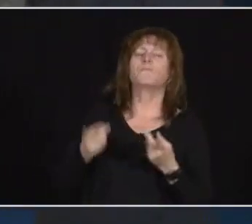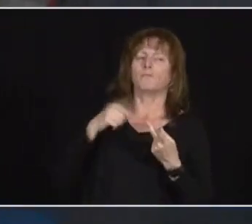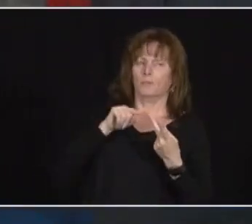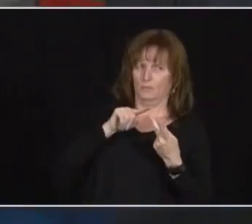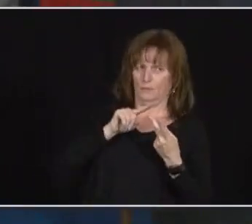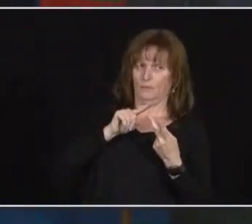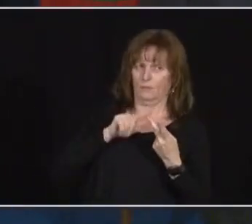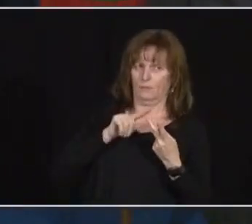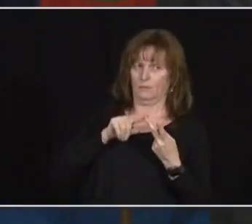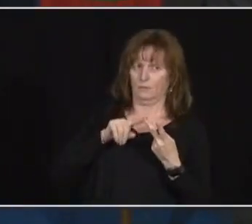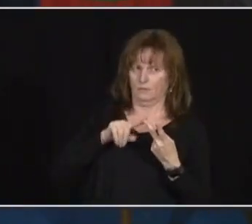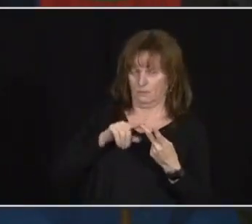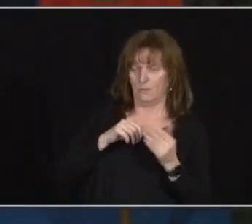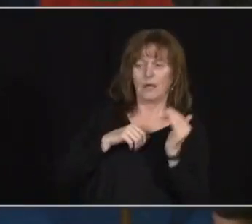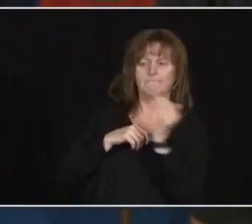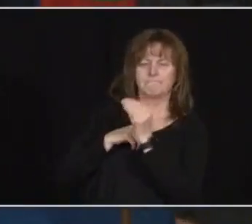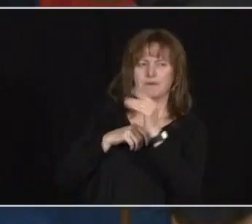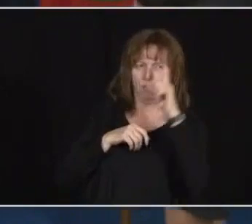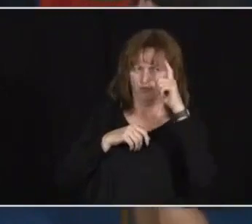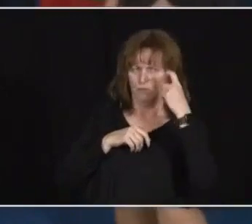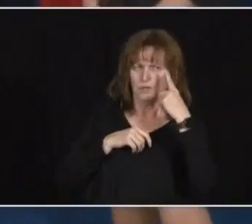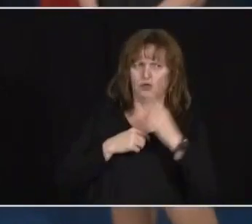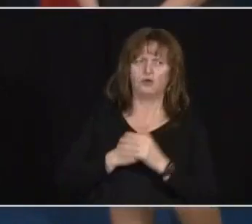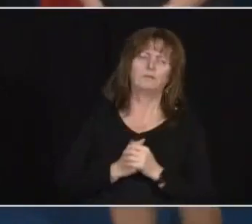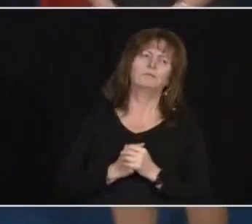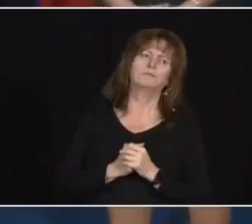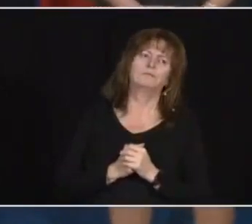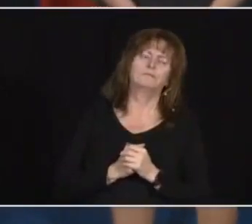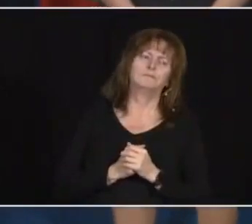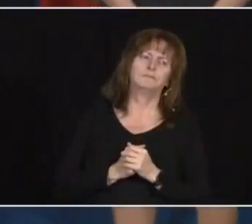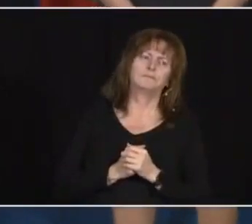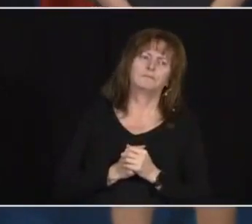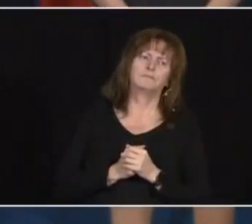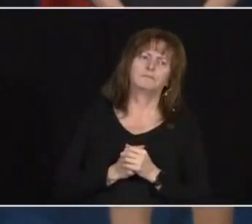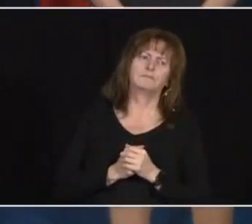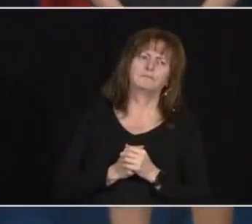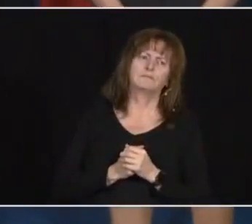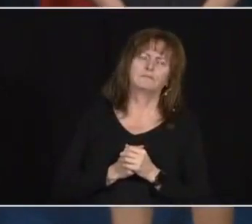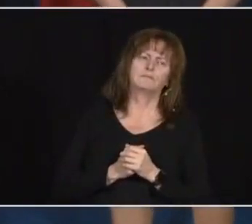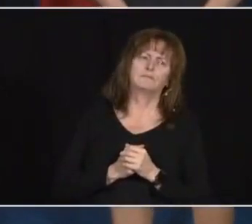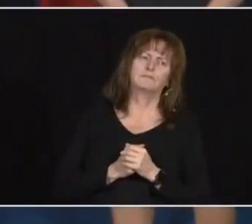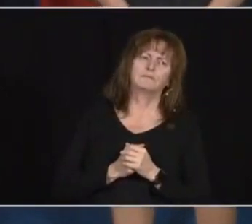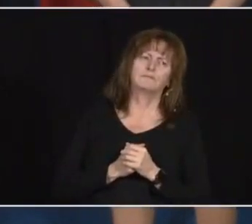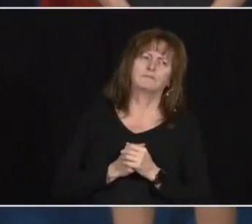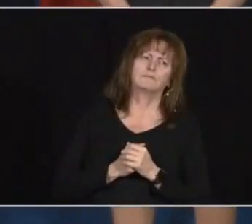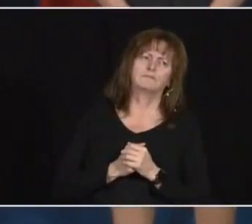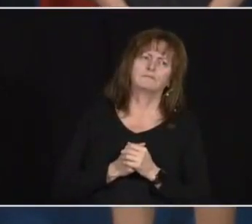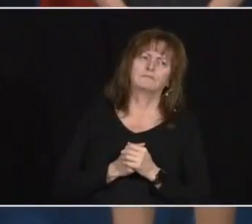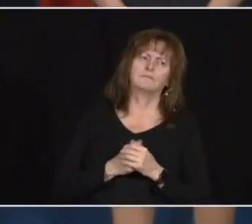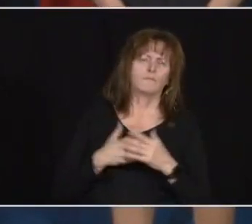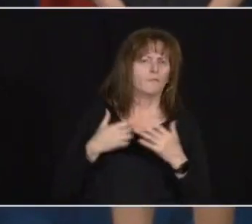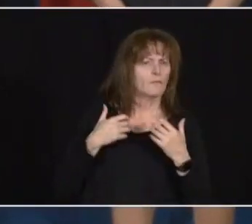But we can certainly provide that information too. Thank you. I have a follow-up for the premier.